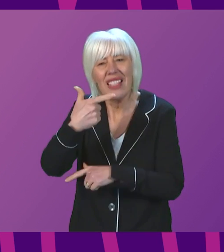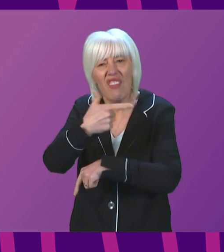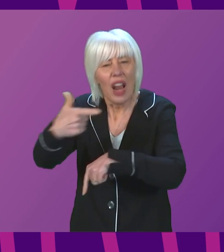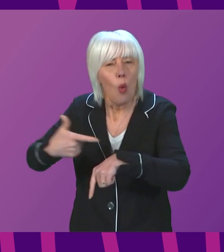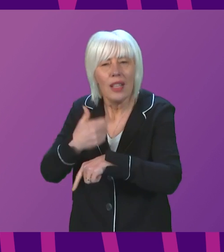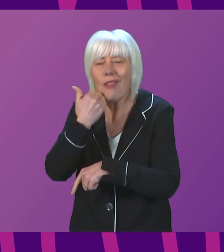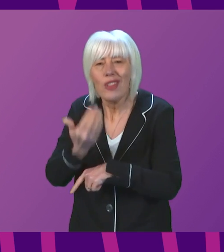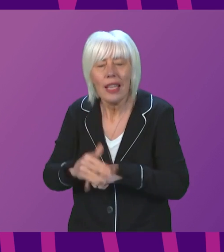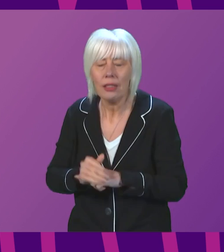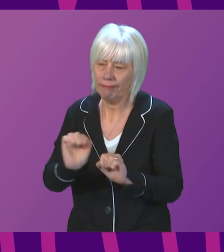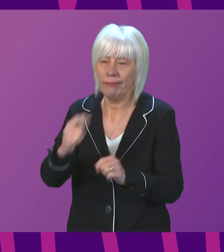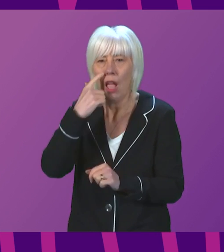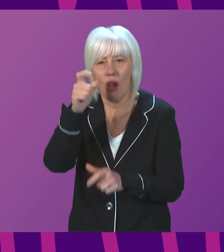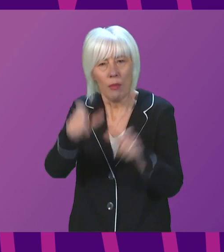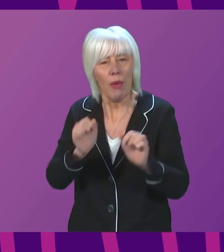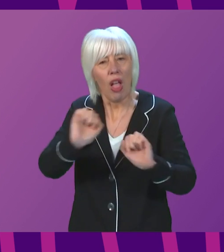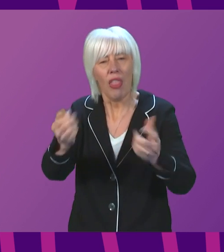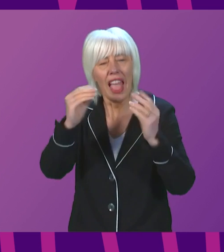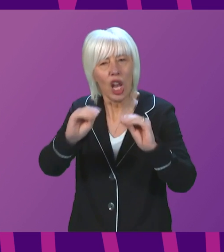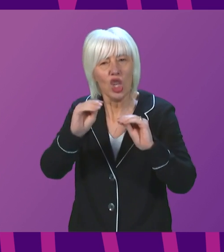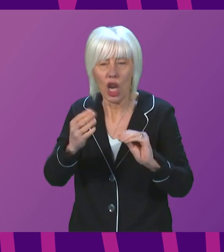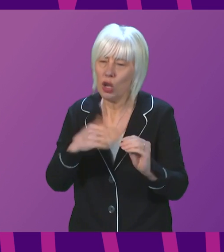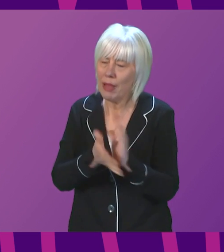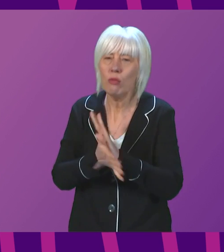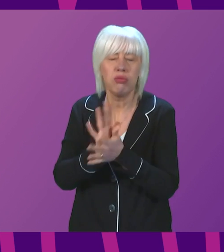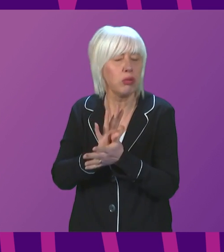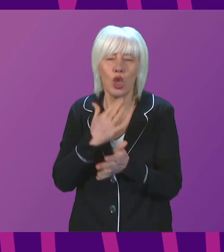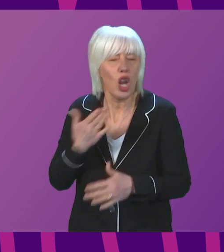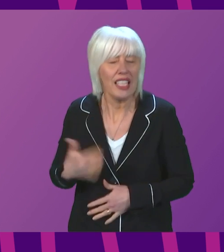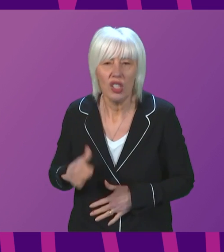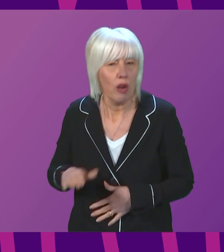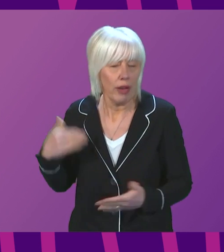Young people’s education has been unnecessarily disrupted for far too long.